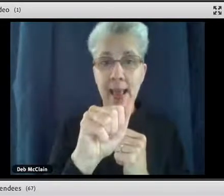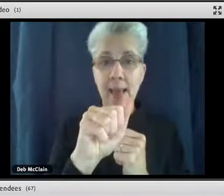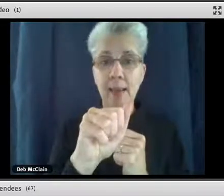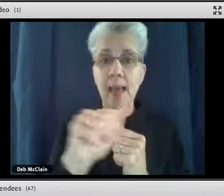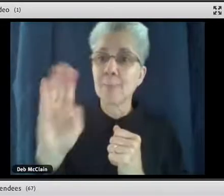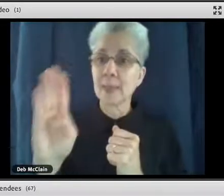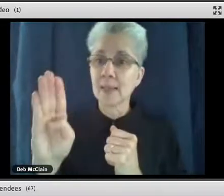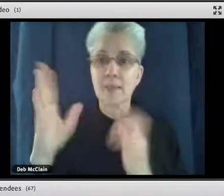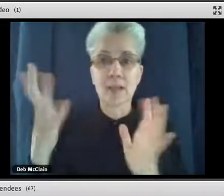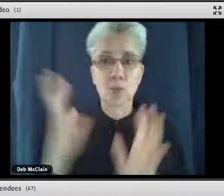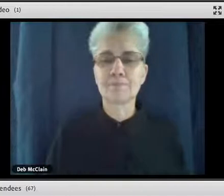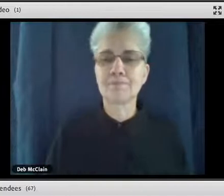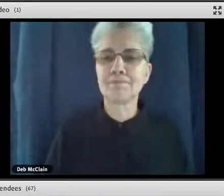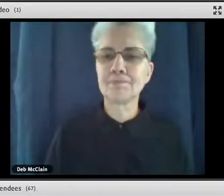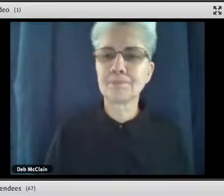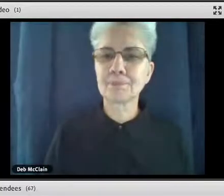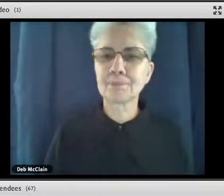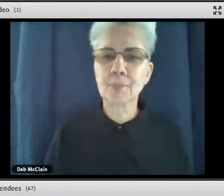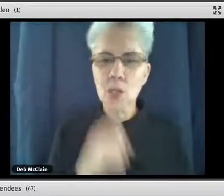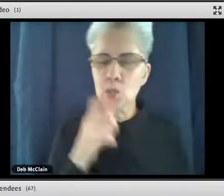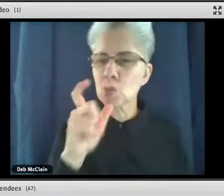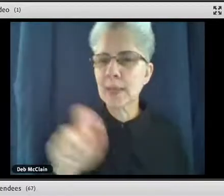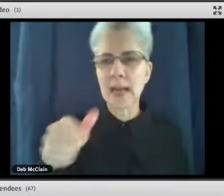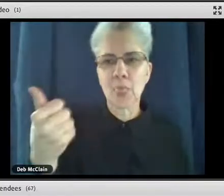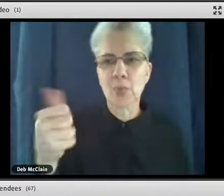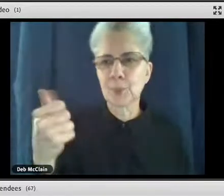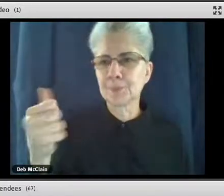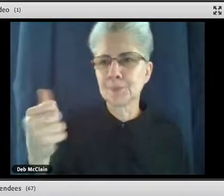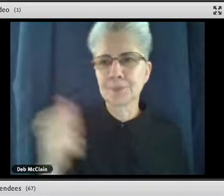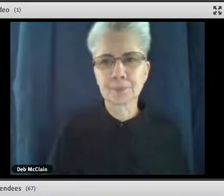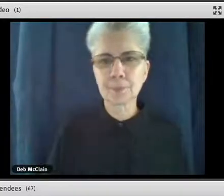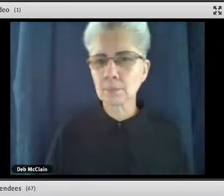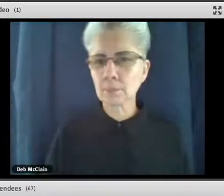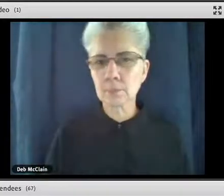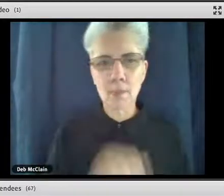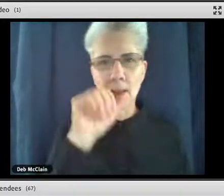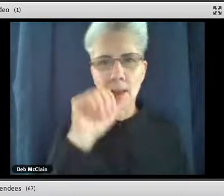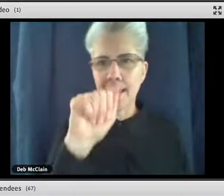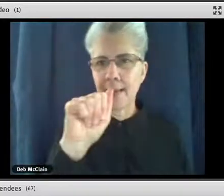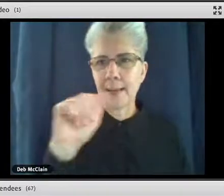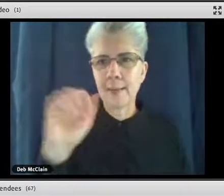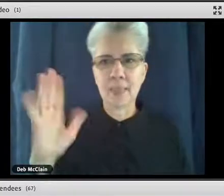I only have two here, so "a" and "b." That's all I need, I don't need to put anything else.